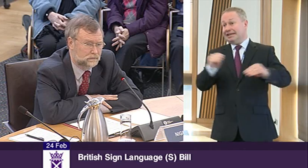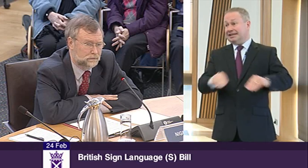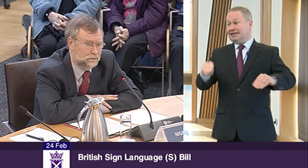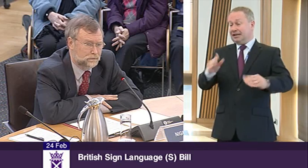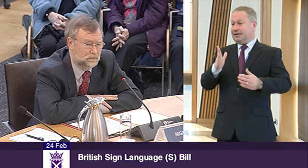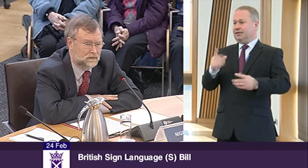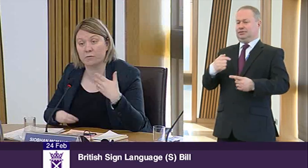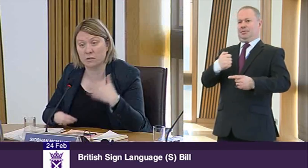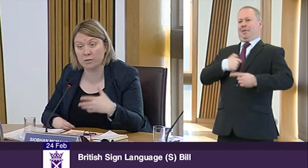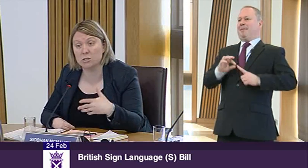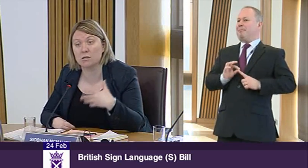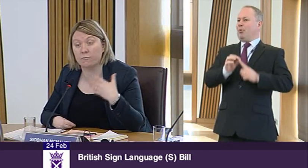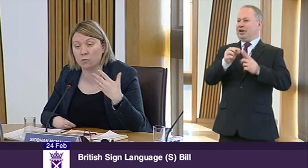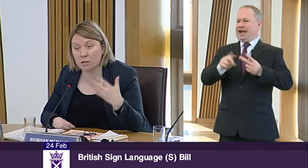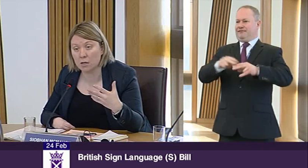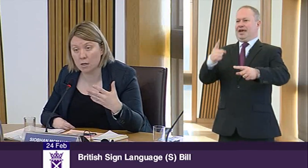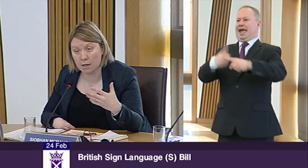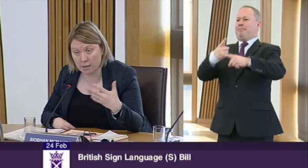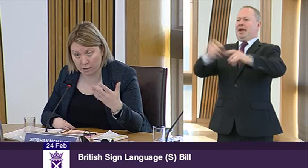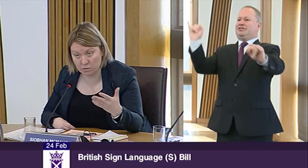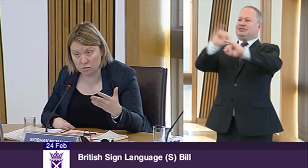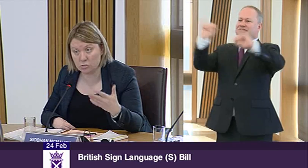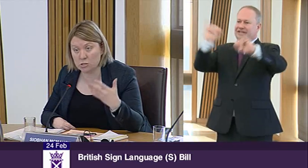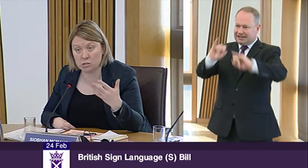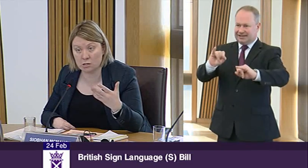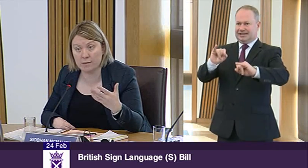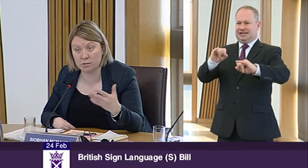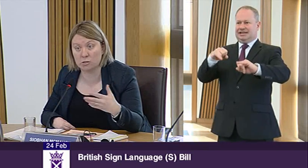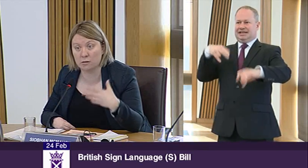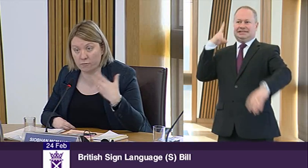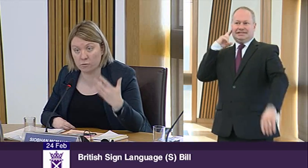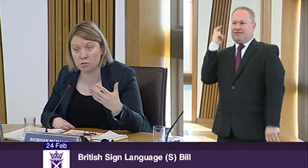Siobhan McMahon: If there is an emergency health situation and everyone is stressed,